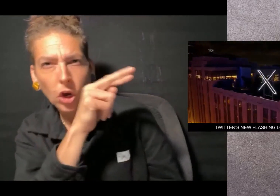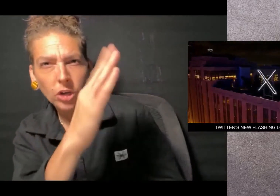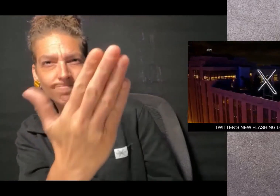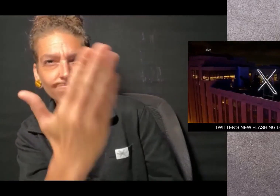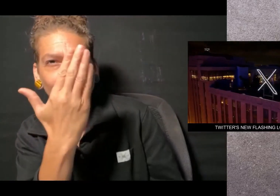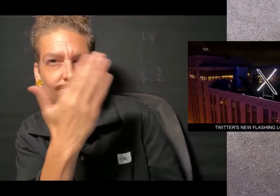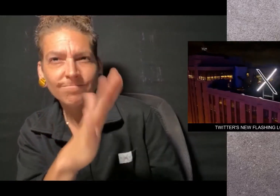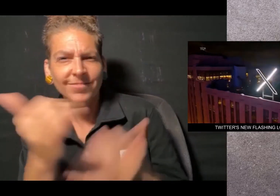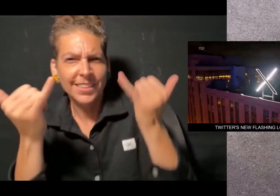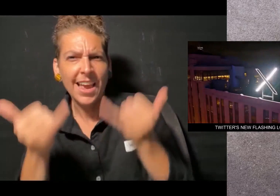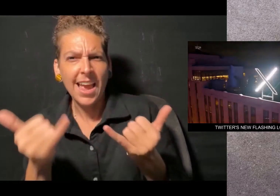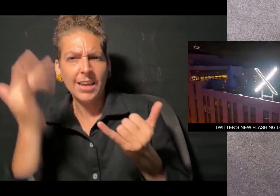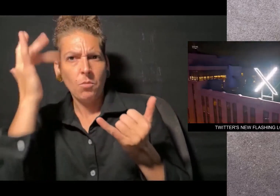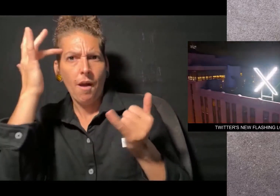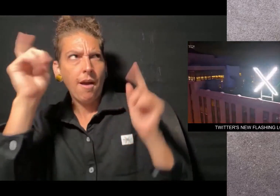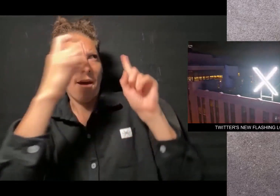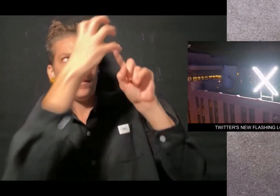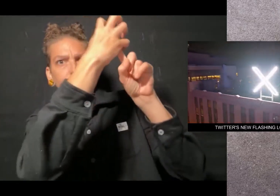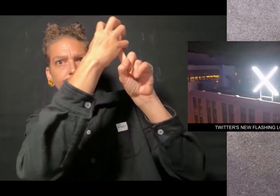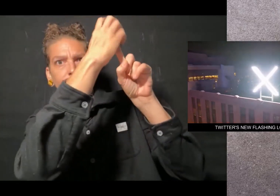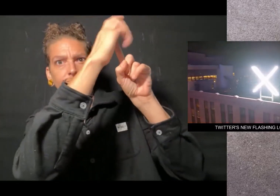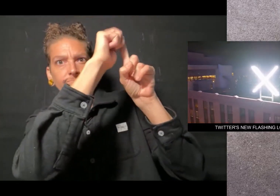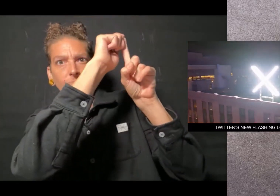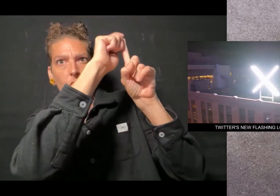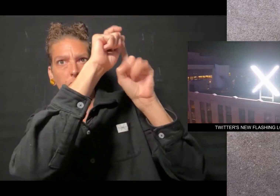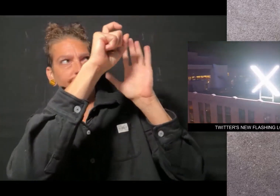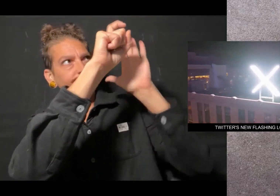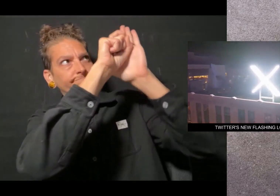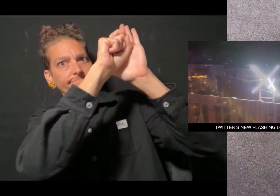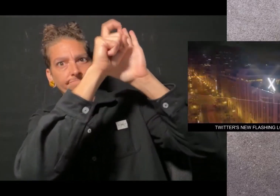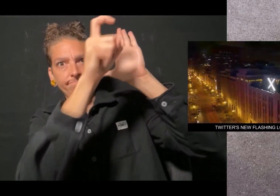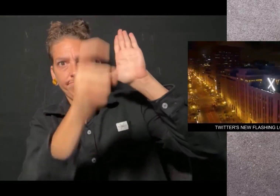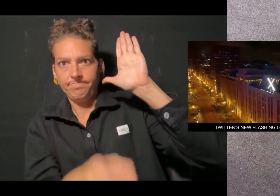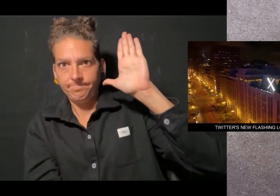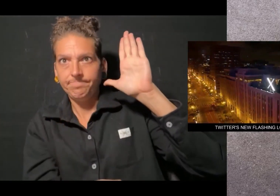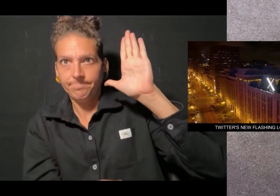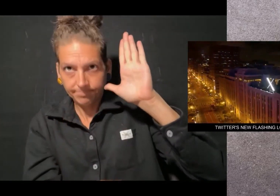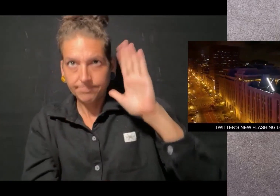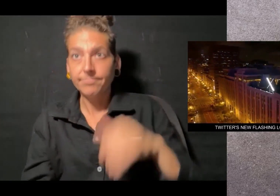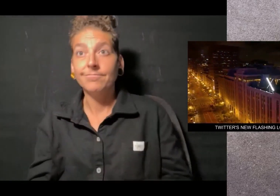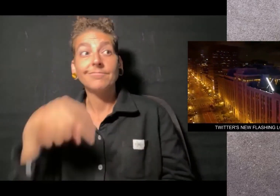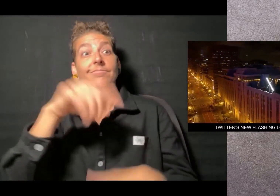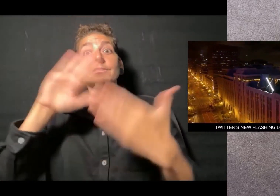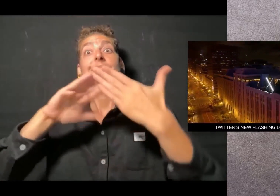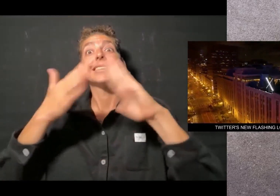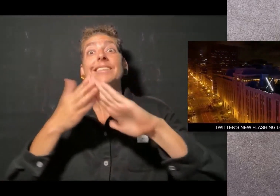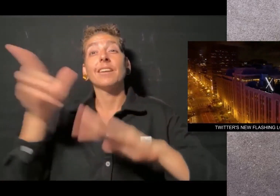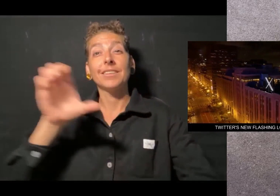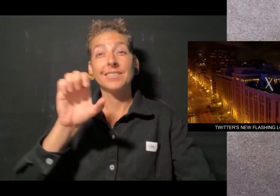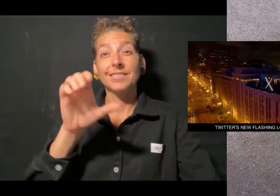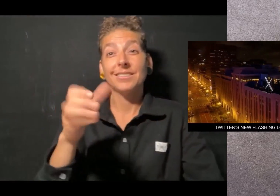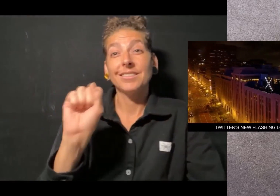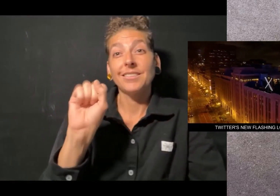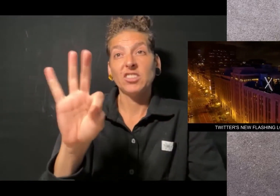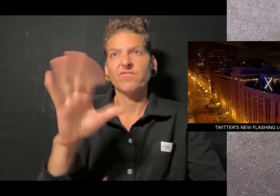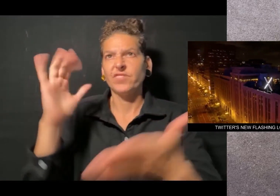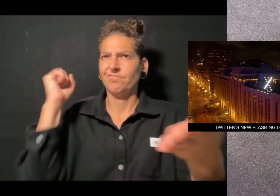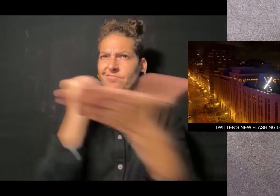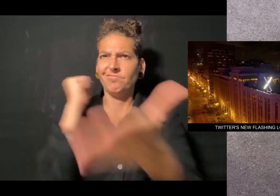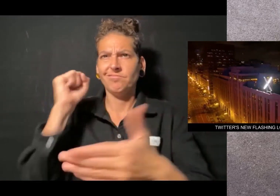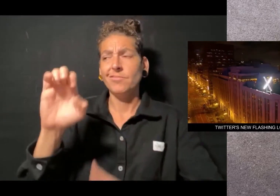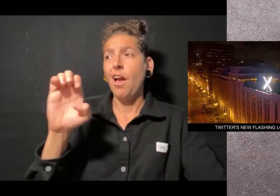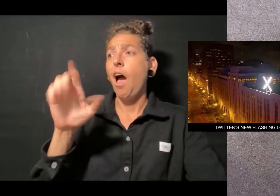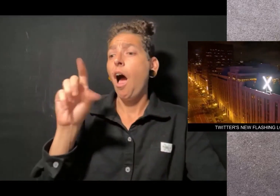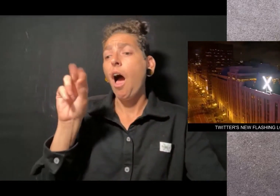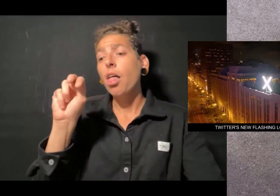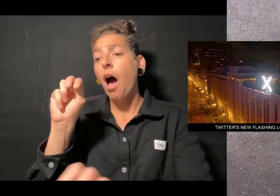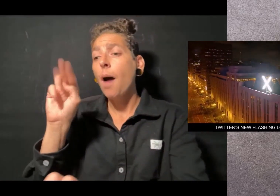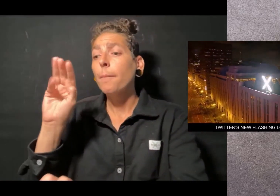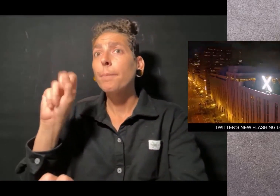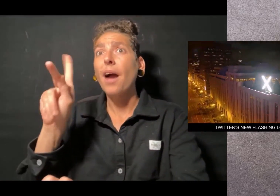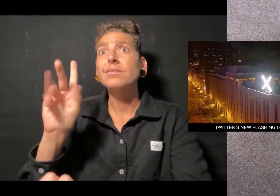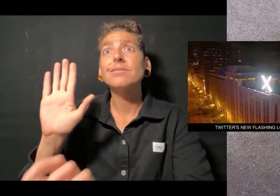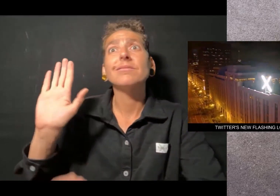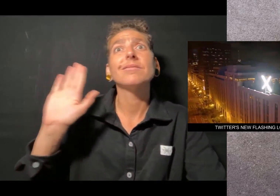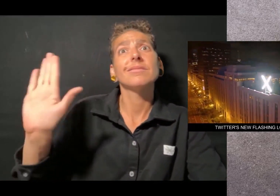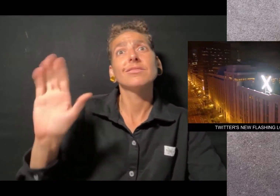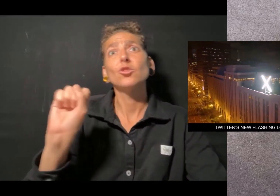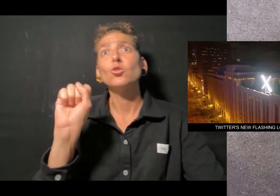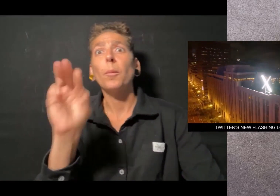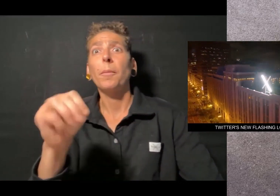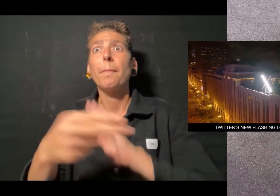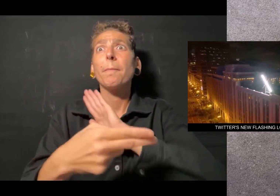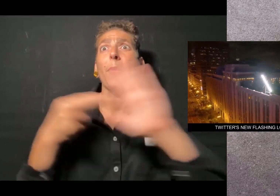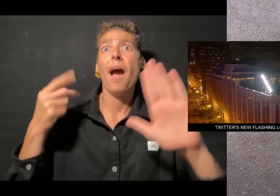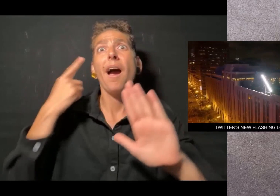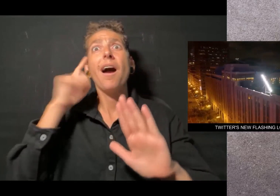look now because it's coming down the city of San Francisco cited Elon Musk's